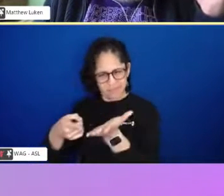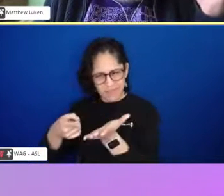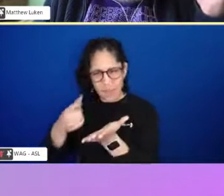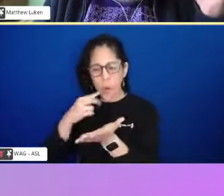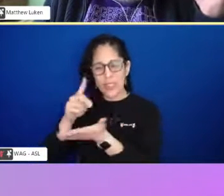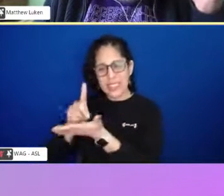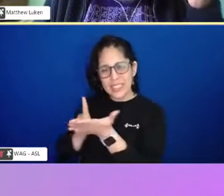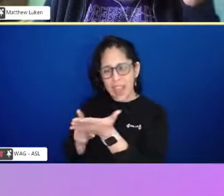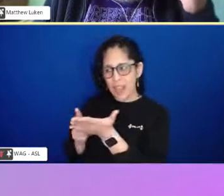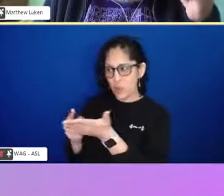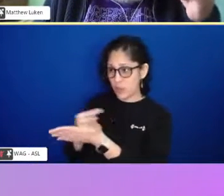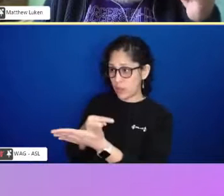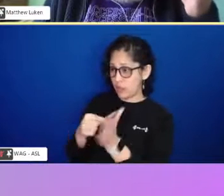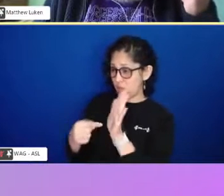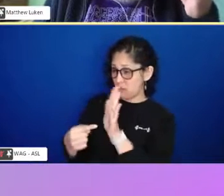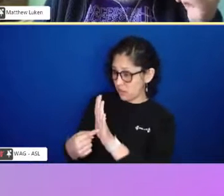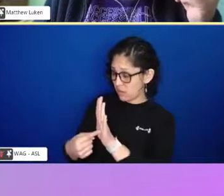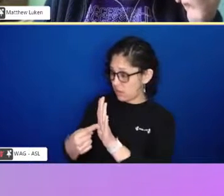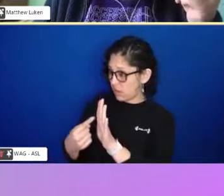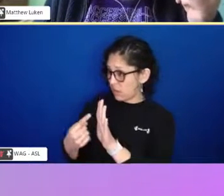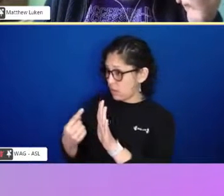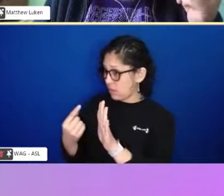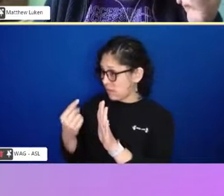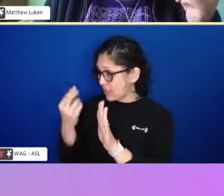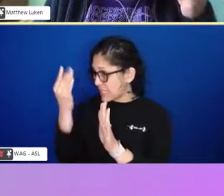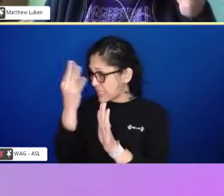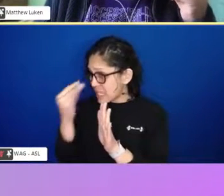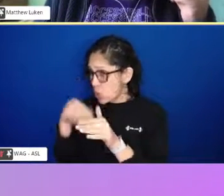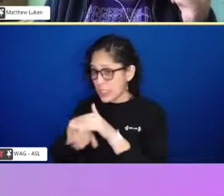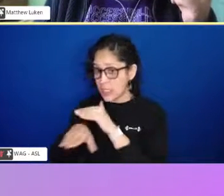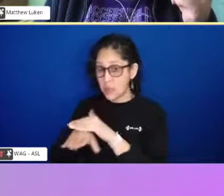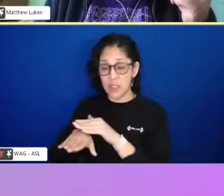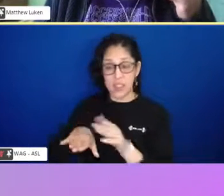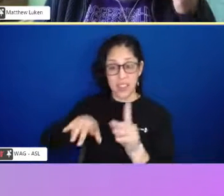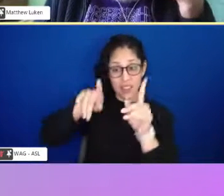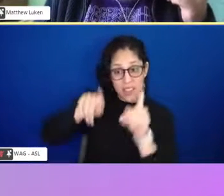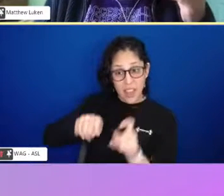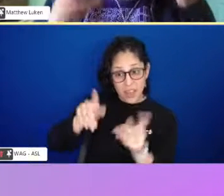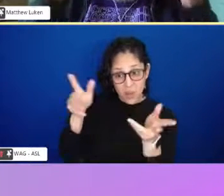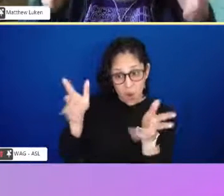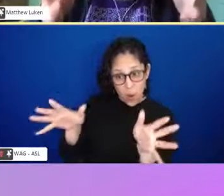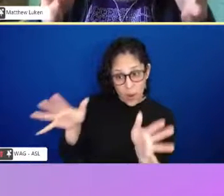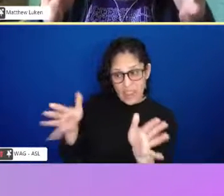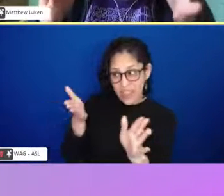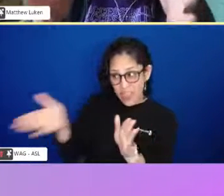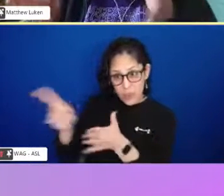announcement, that auto annotation feature is coming into the product. It's dashboarding and reporting so you can take this information into design review. Did you